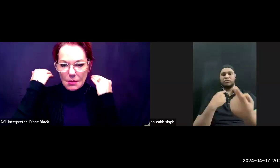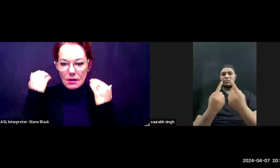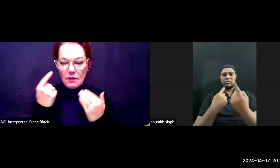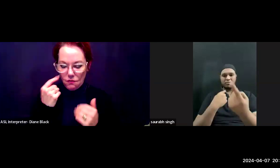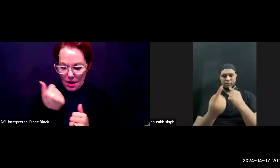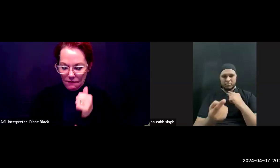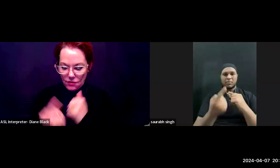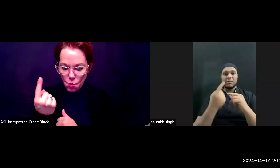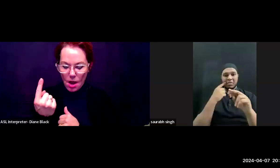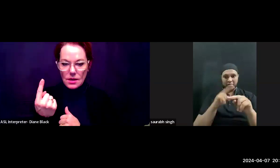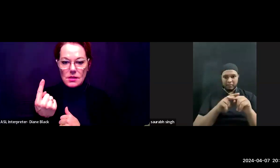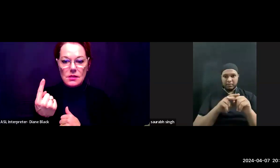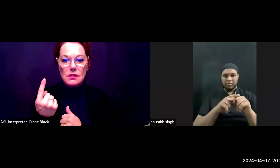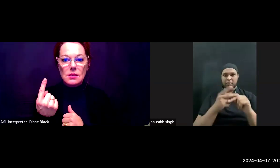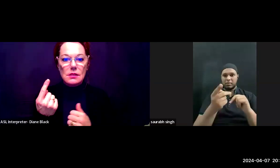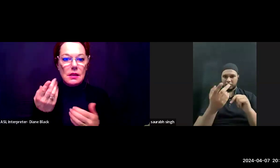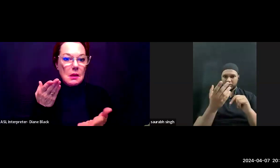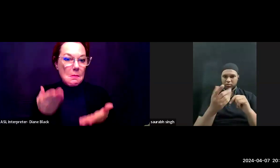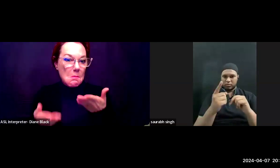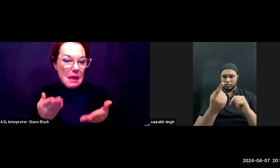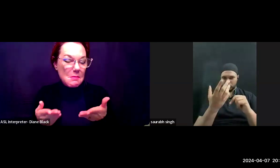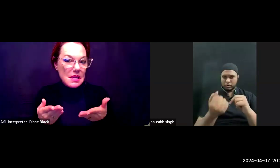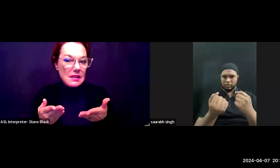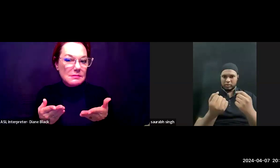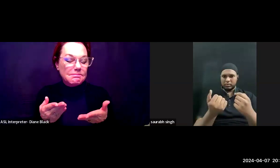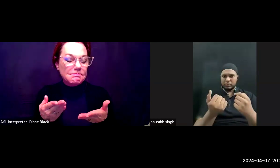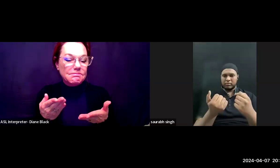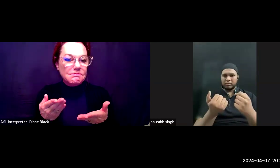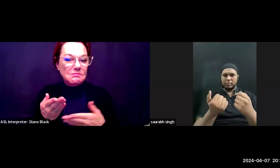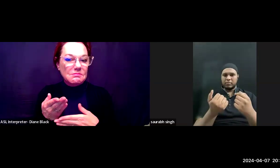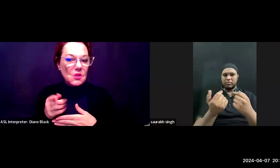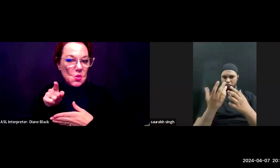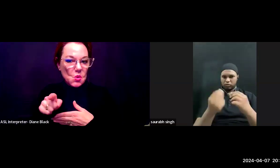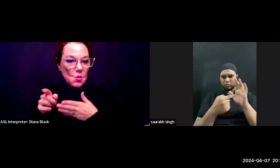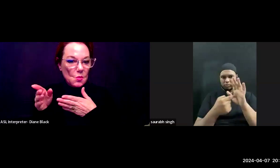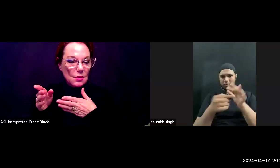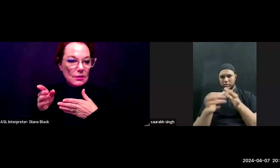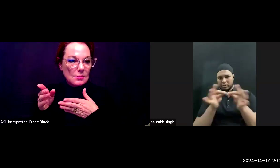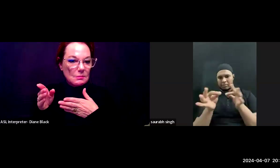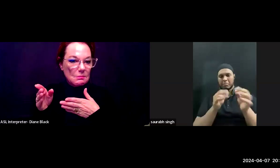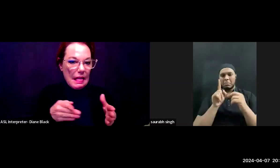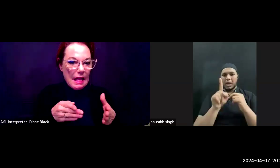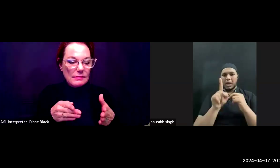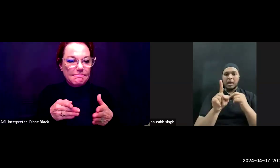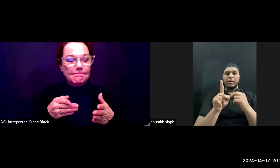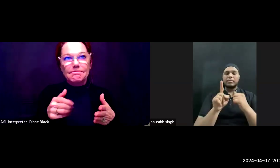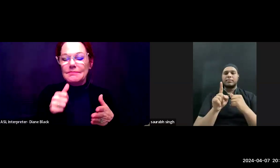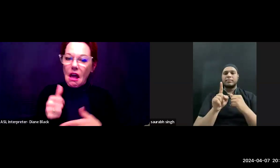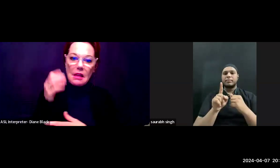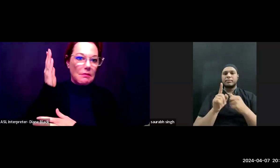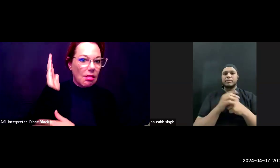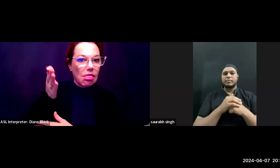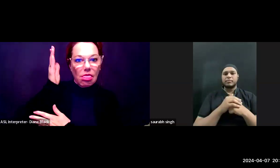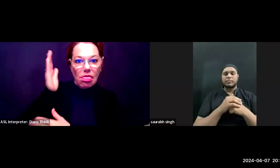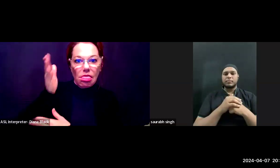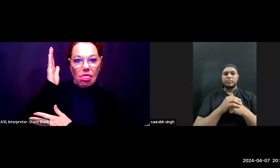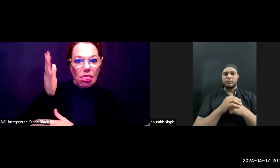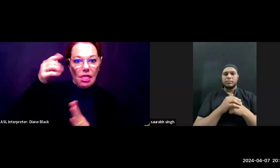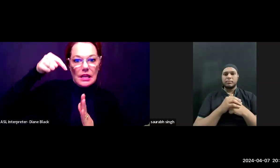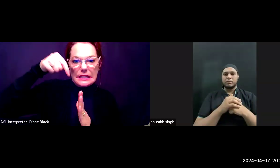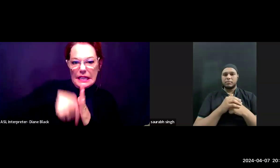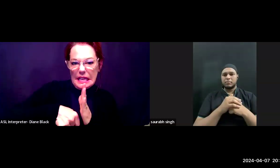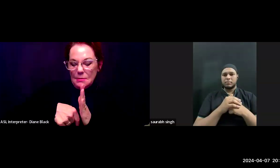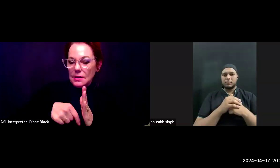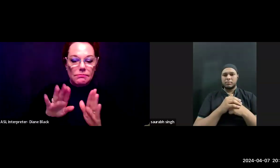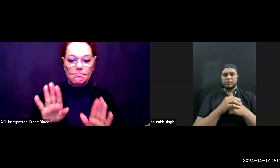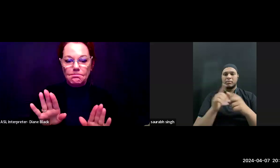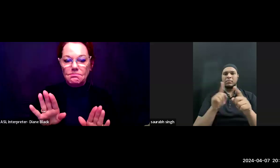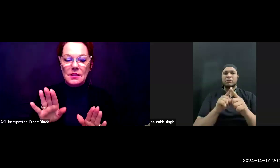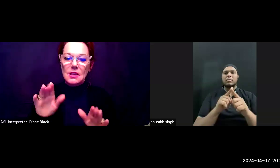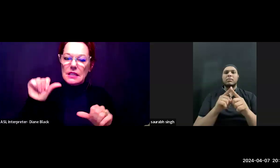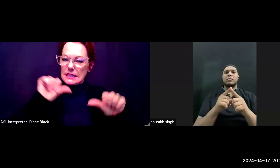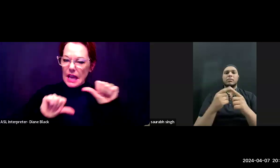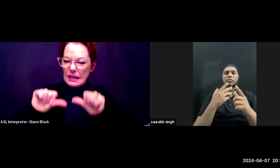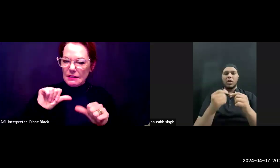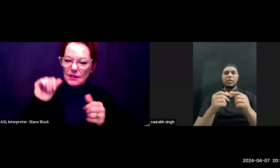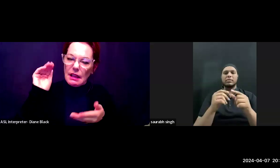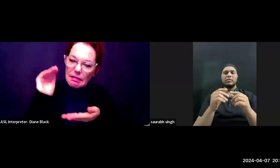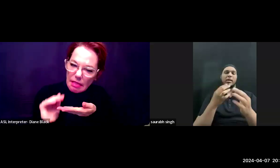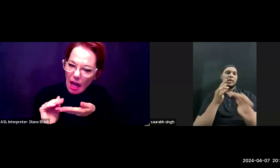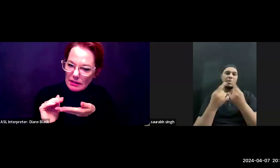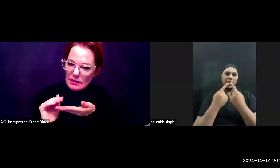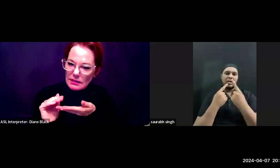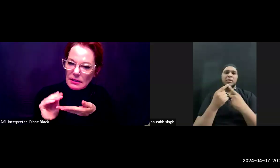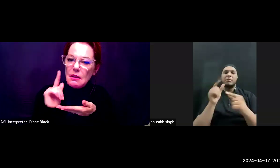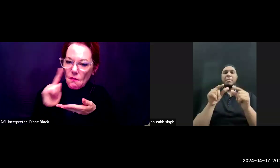you had uh done a small like a a presentation but a uh a less scientific presentation for everybody